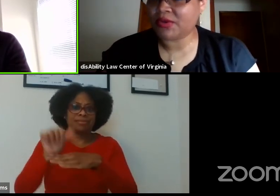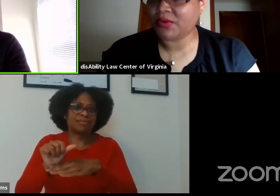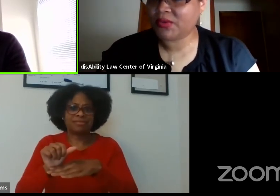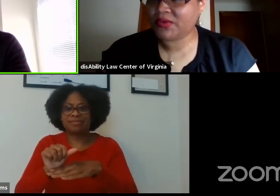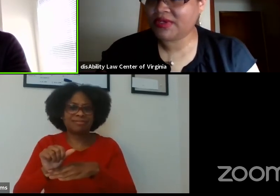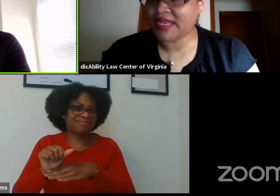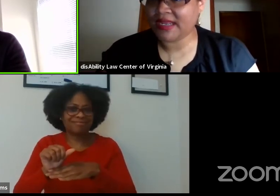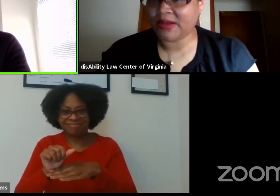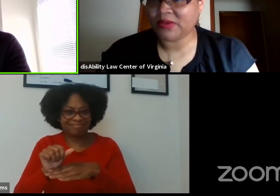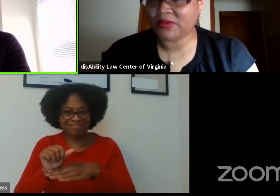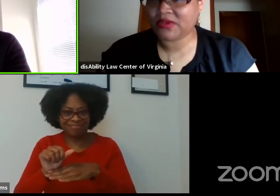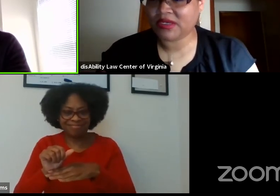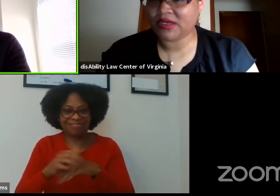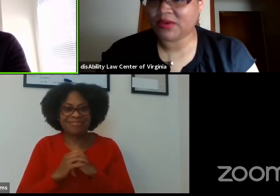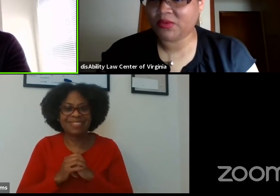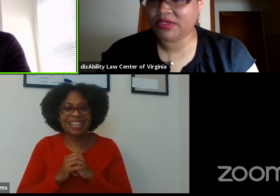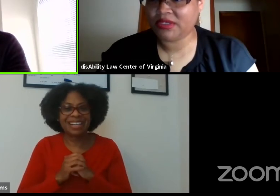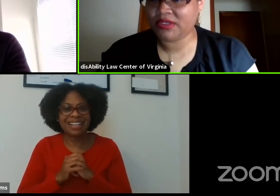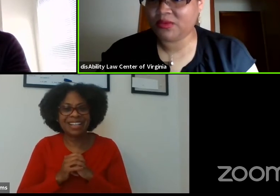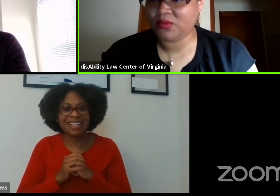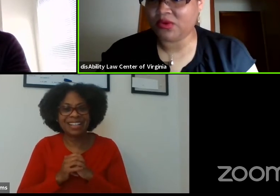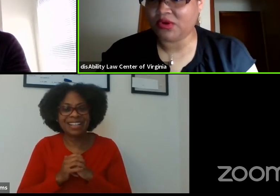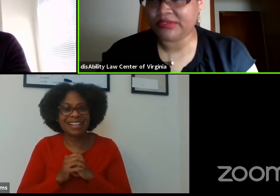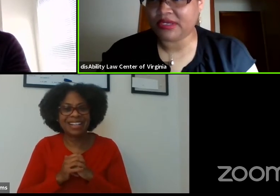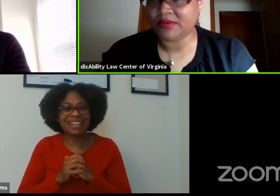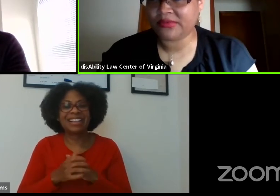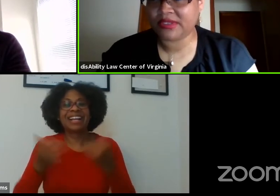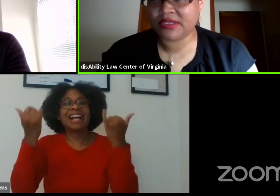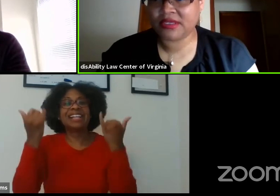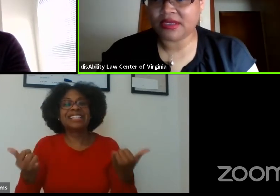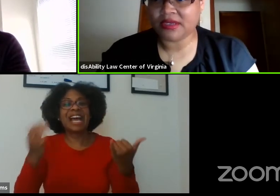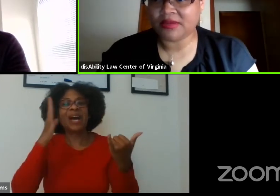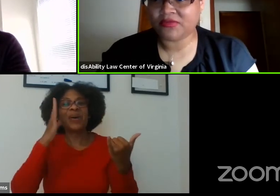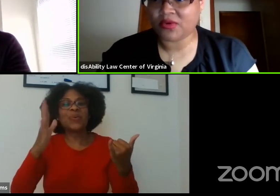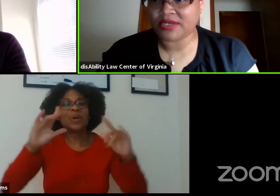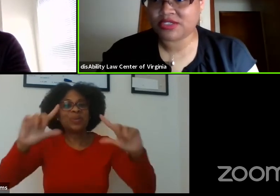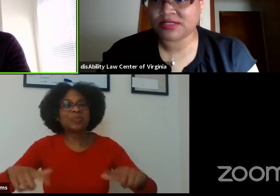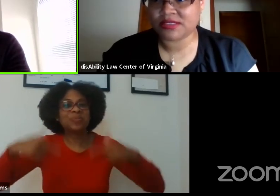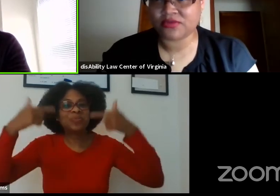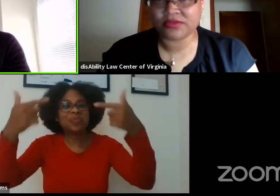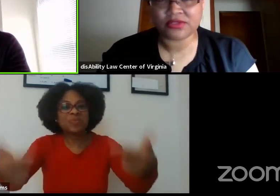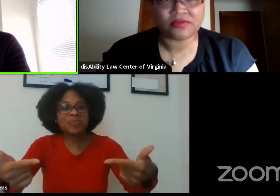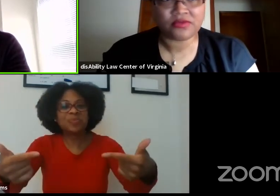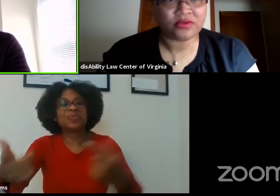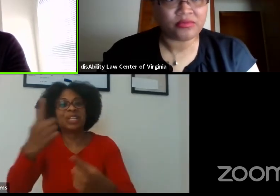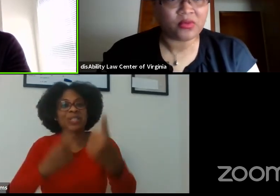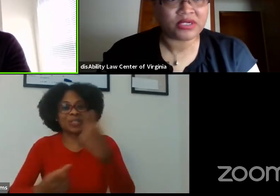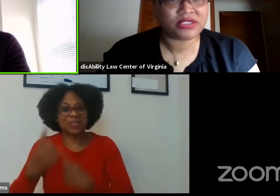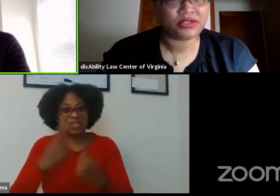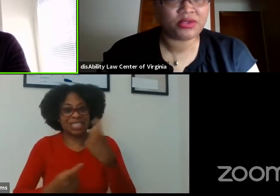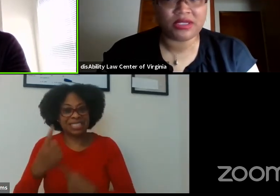So now we will open up for questions, and so for those of you who have been watching,